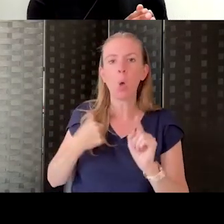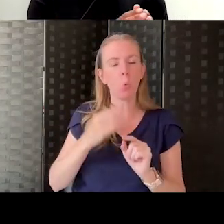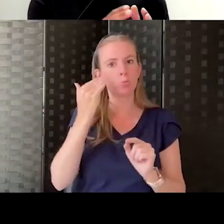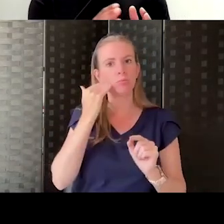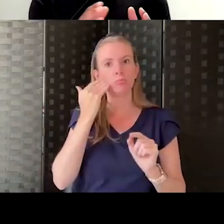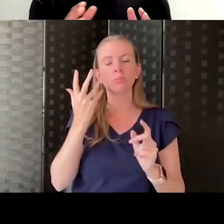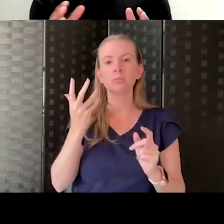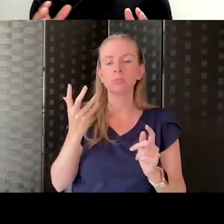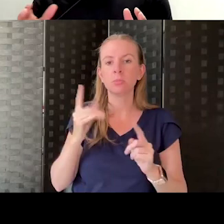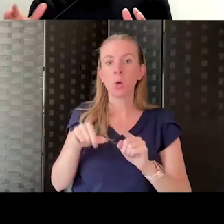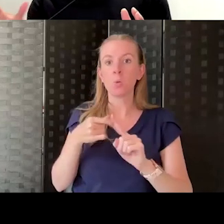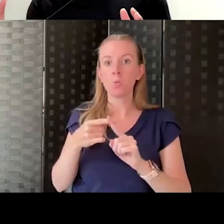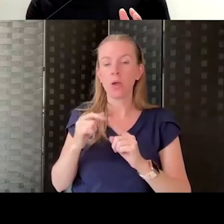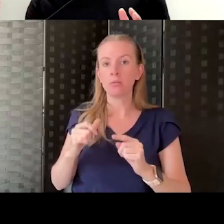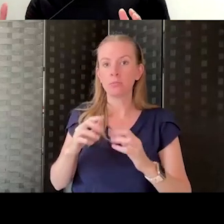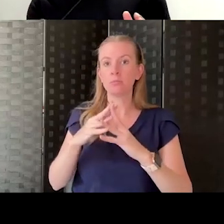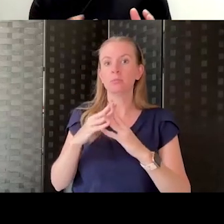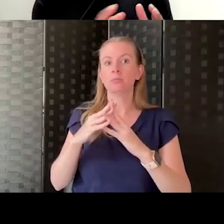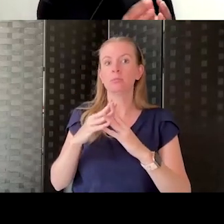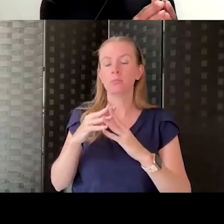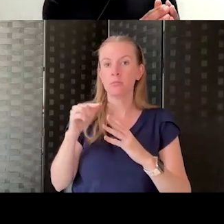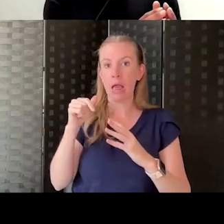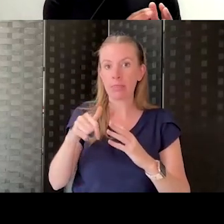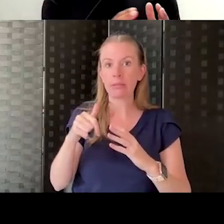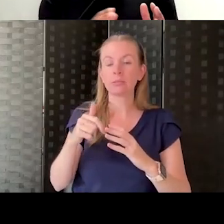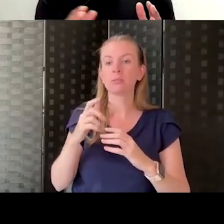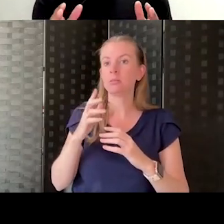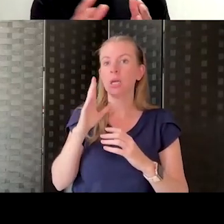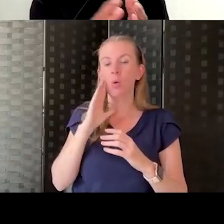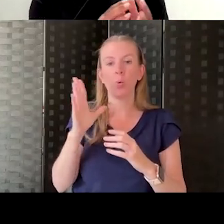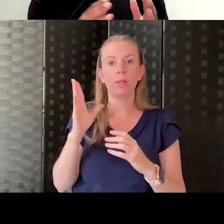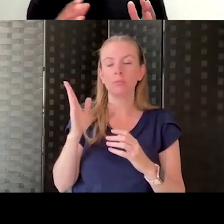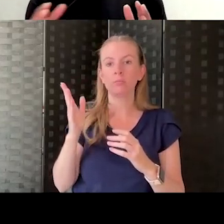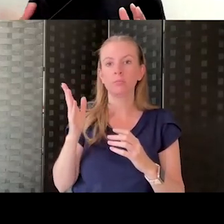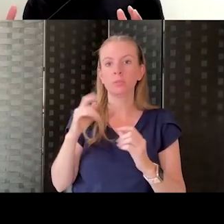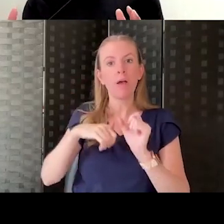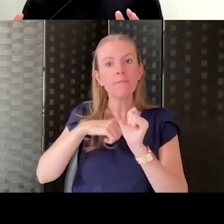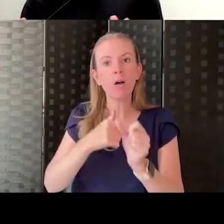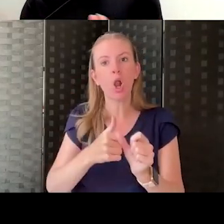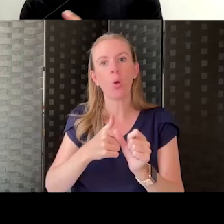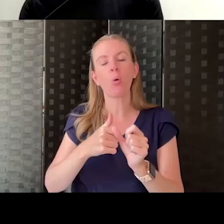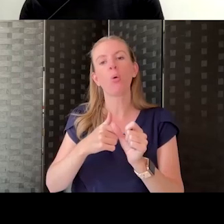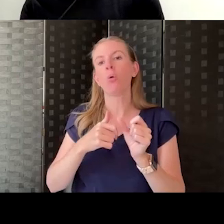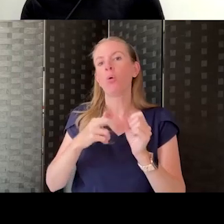once we started to build this out it was going to adhere and take those properties every place we